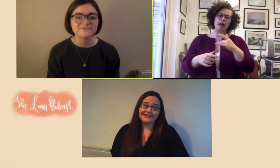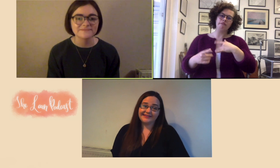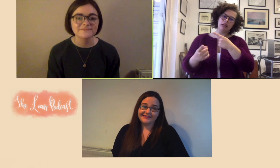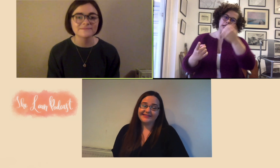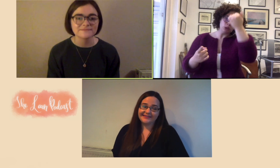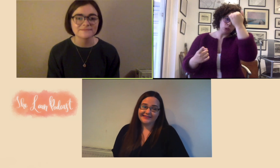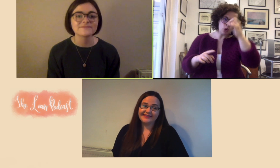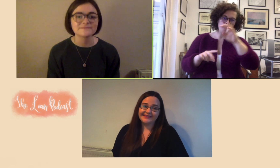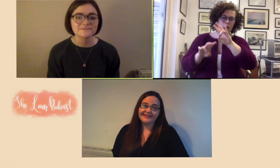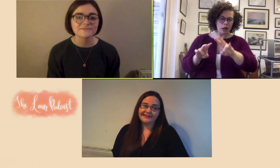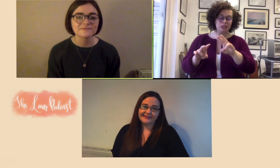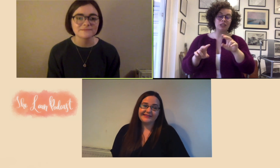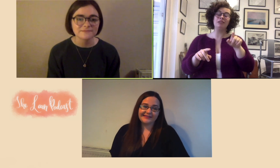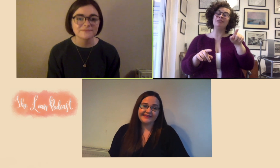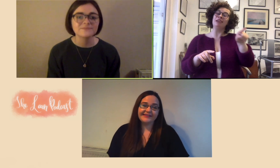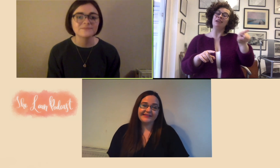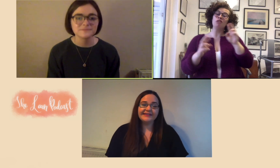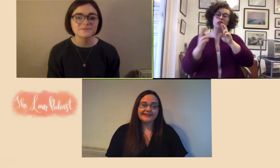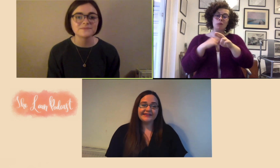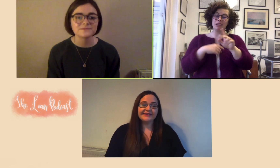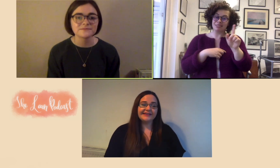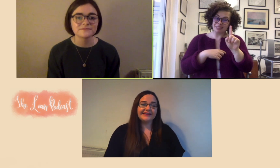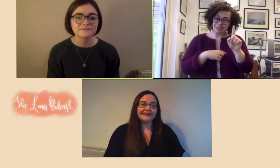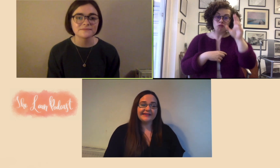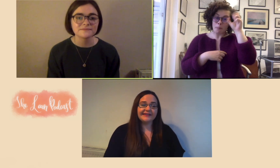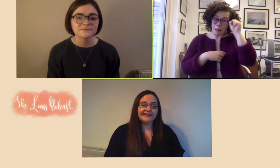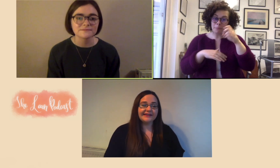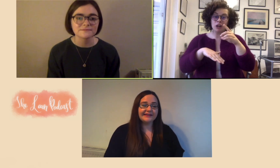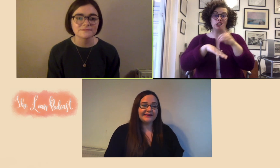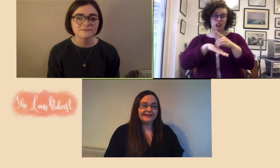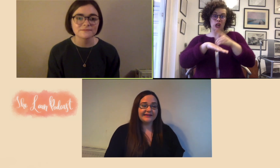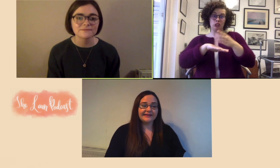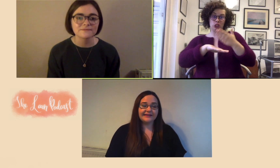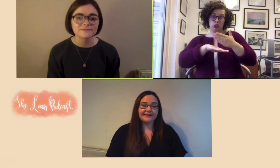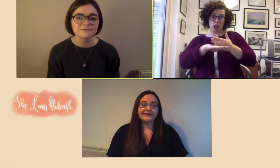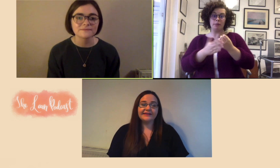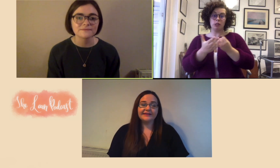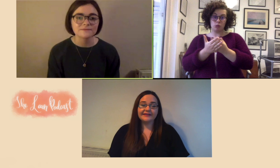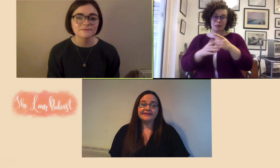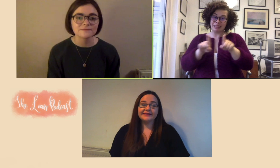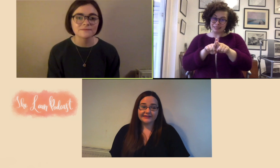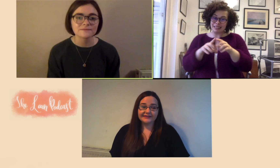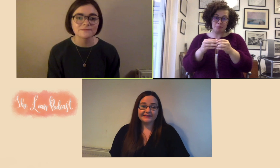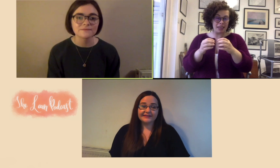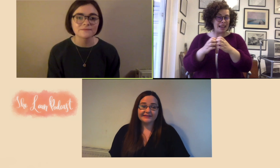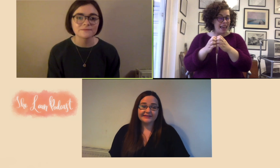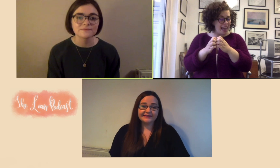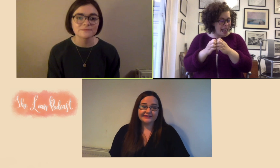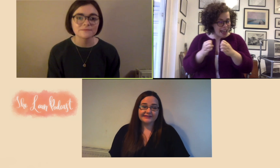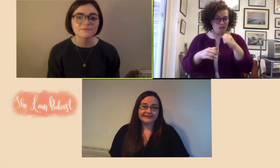And I think, what she mentioned rings true in a lot of ways. Cause interpreters, it happens a lot that we become fed up,